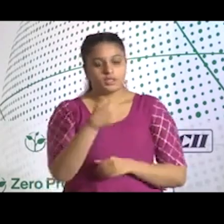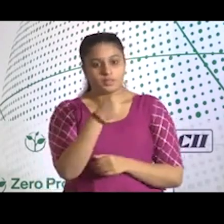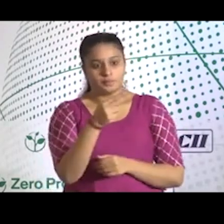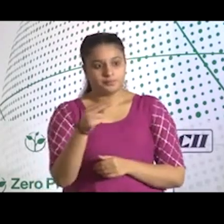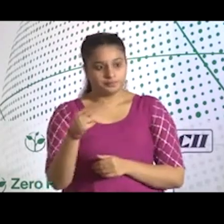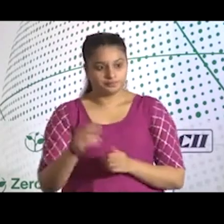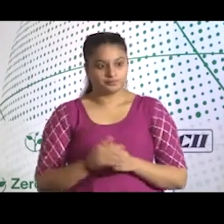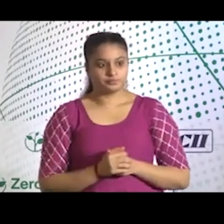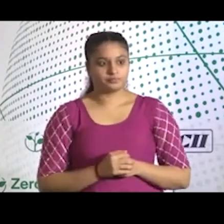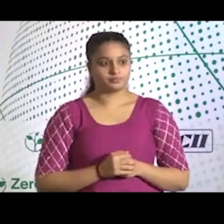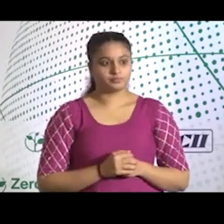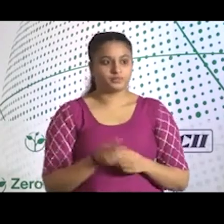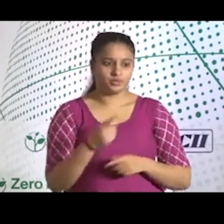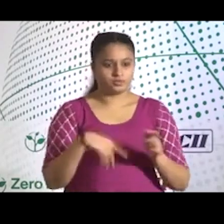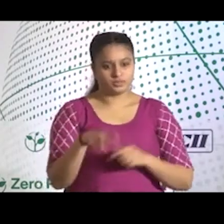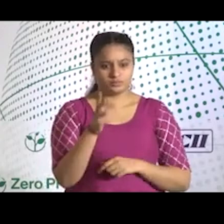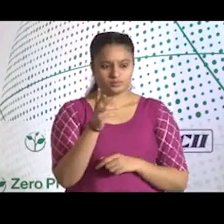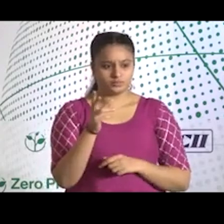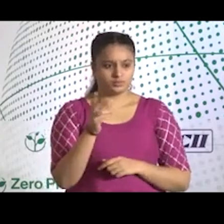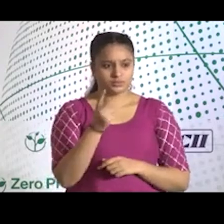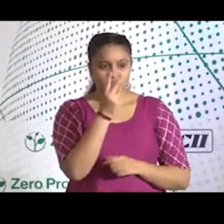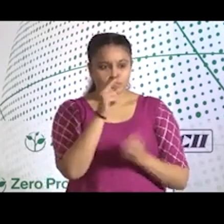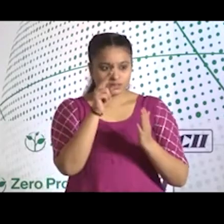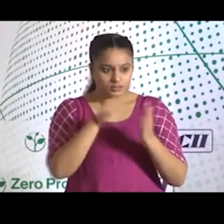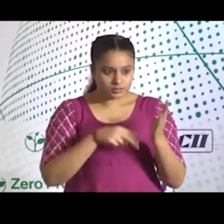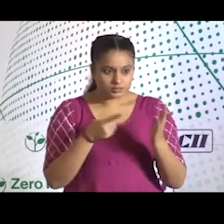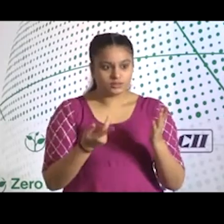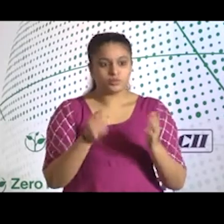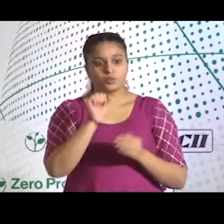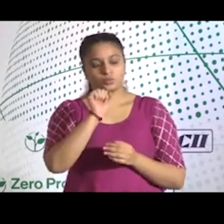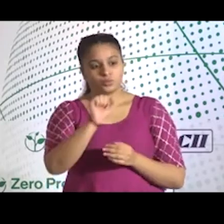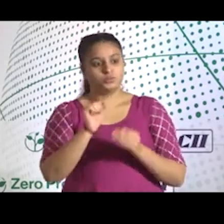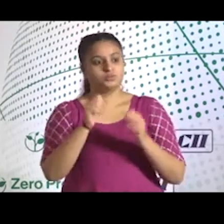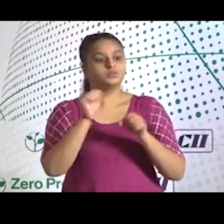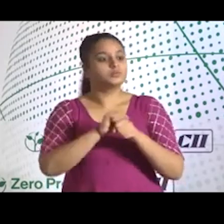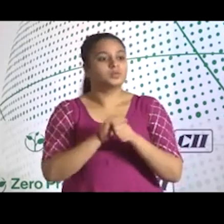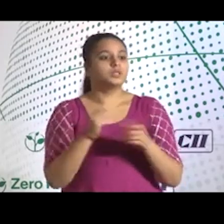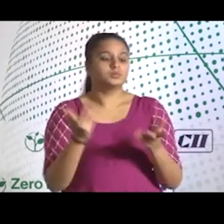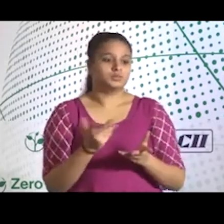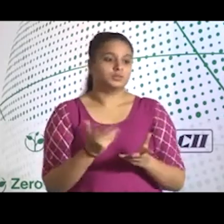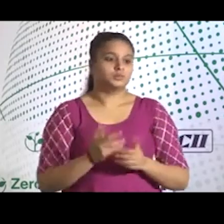Maybe you can read more details about their profile, but